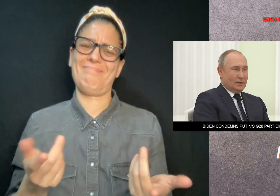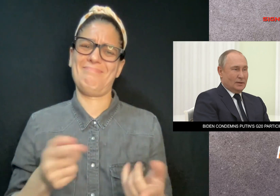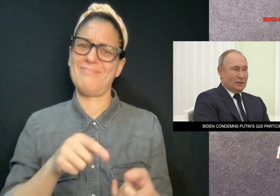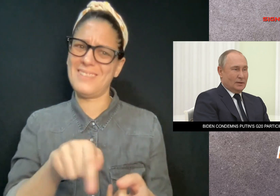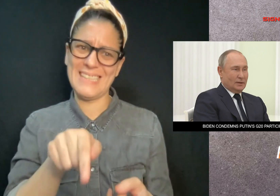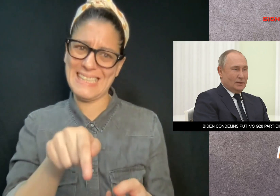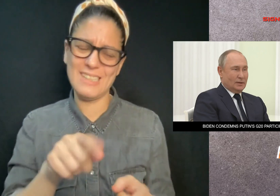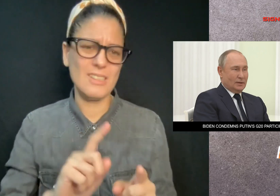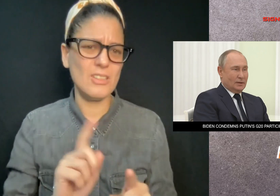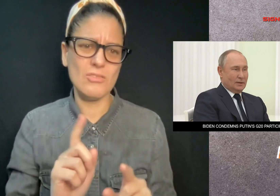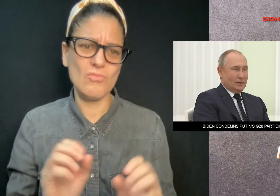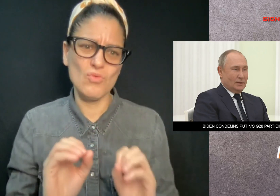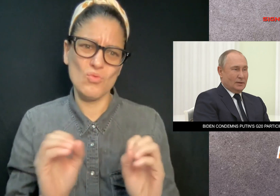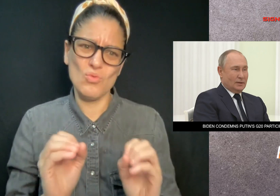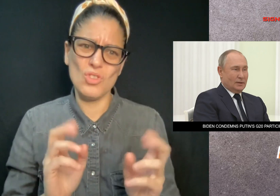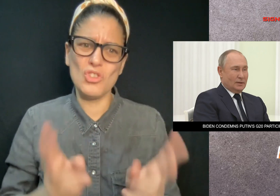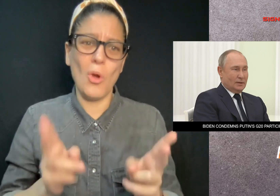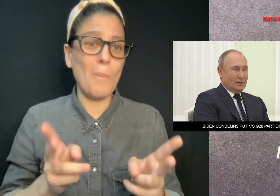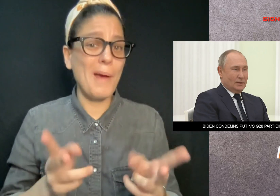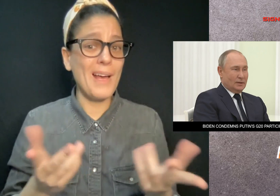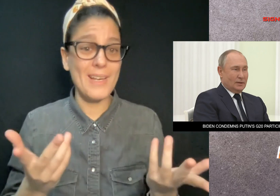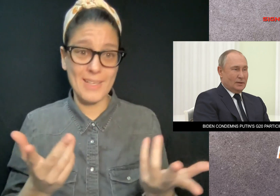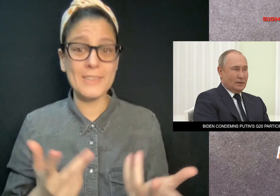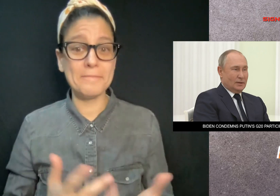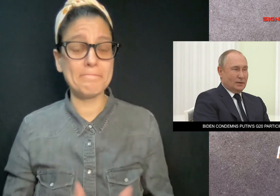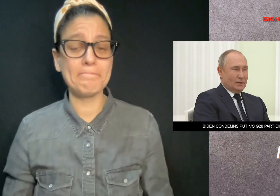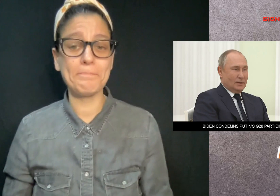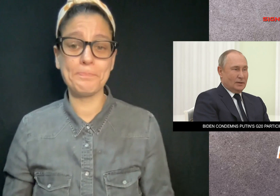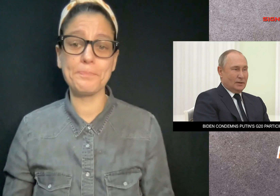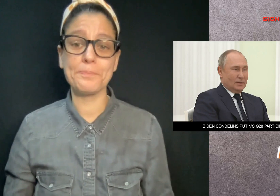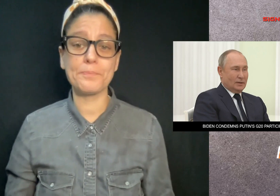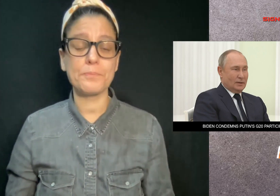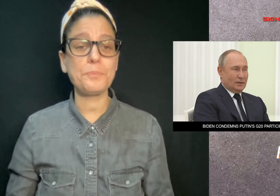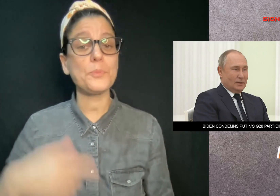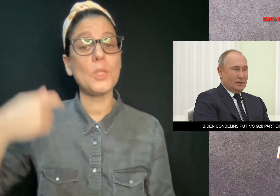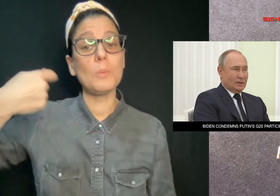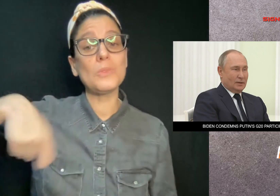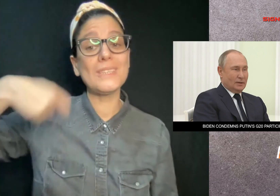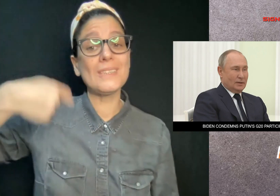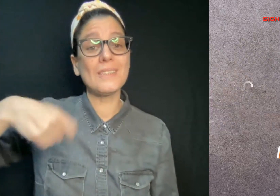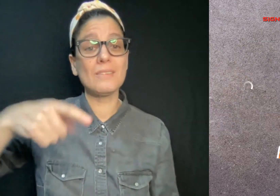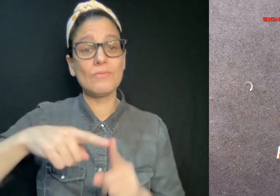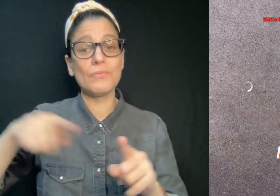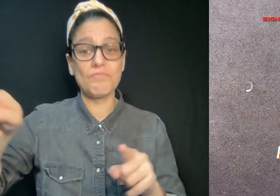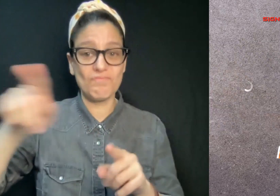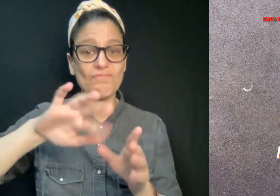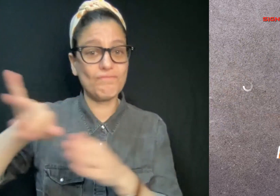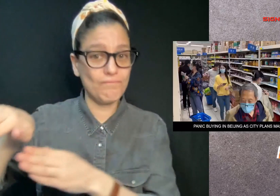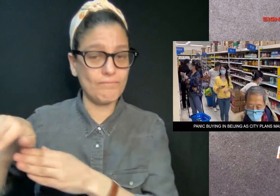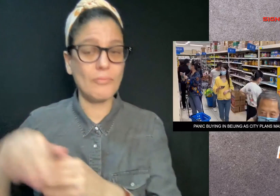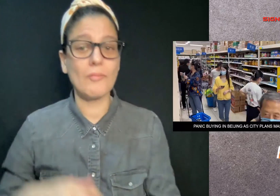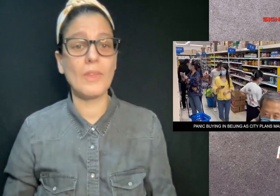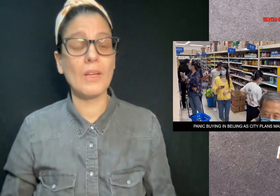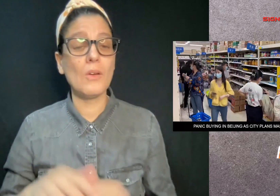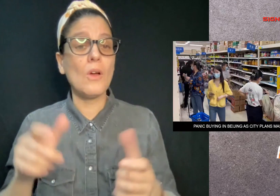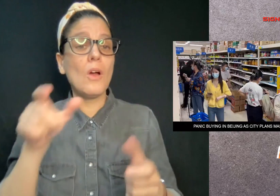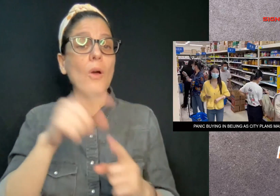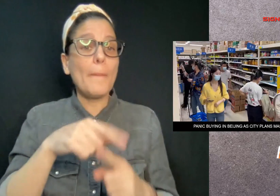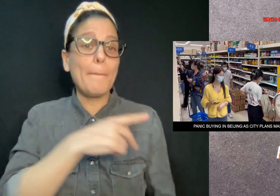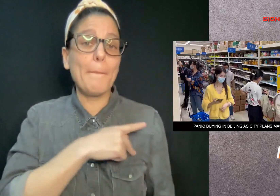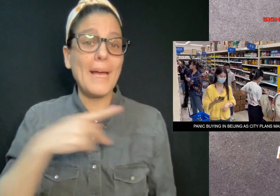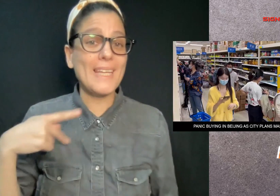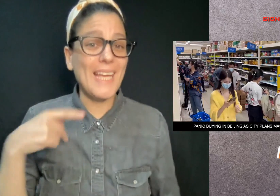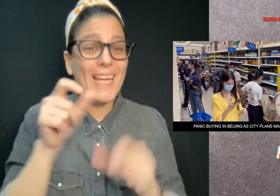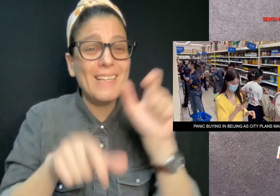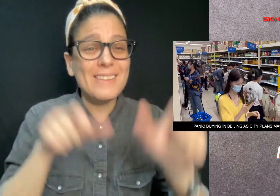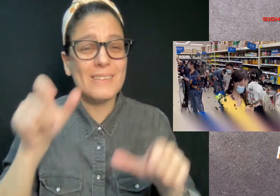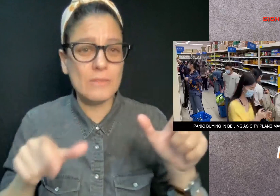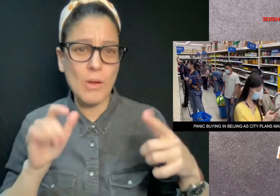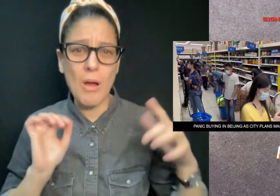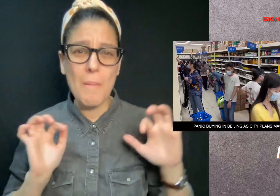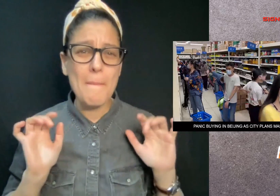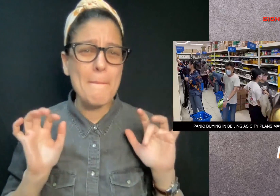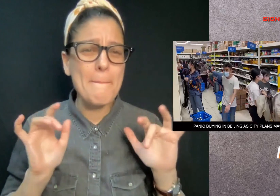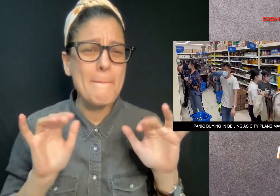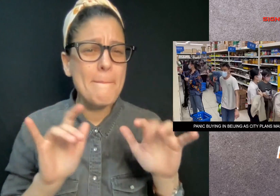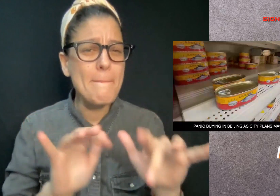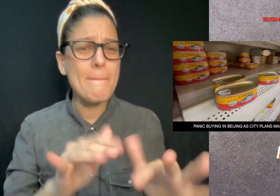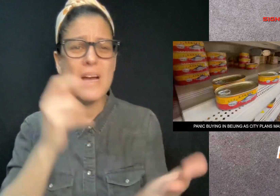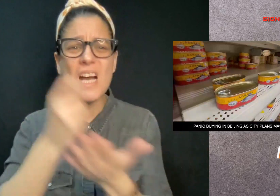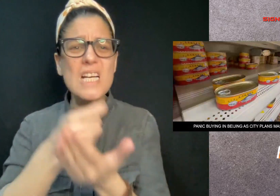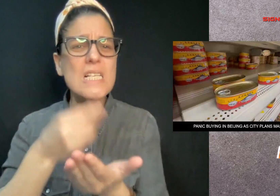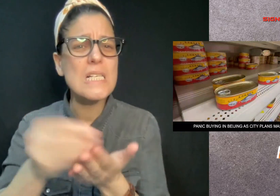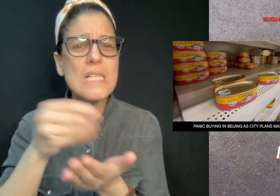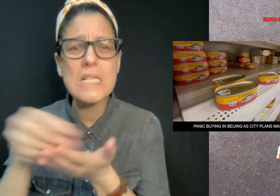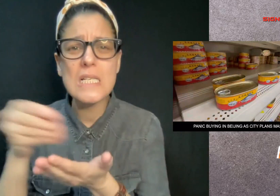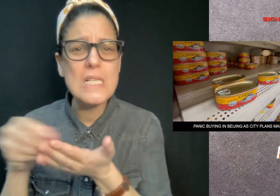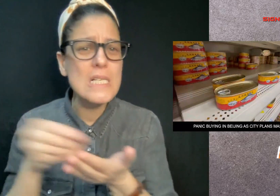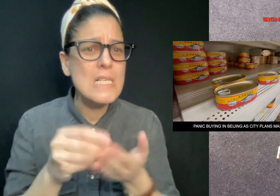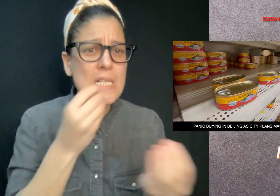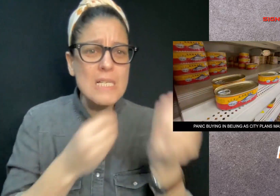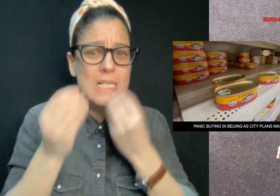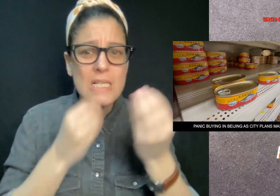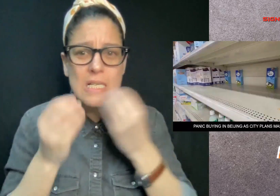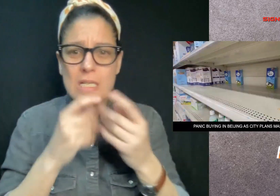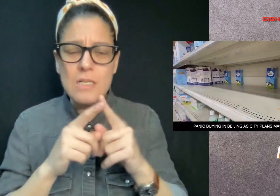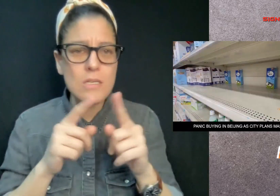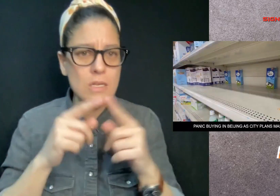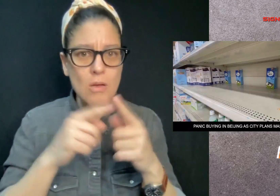is not residents in Beijing could be seen panic buying